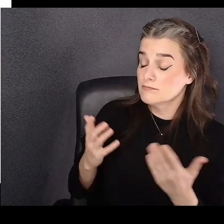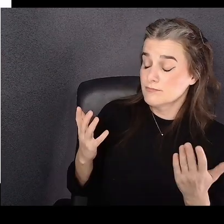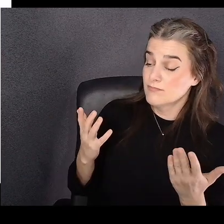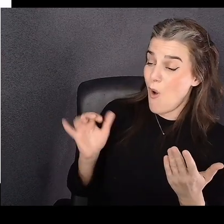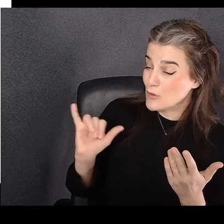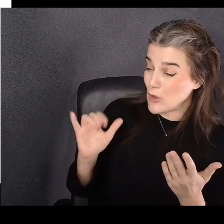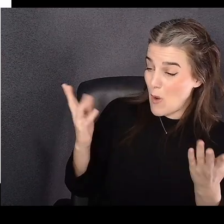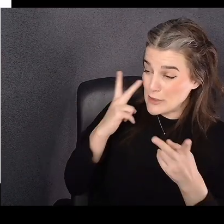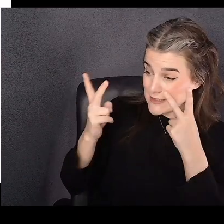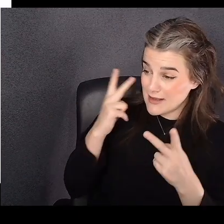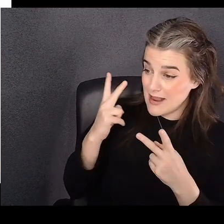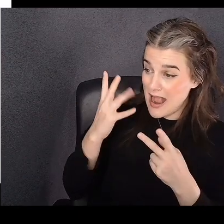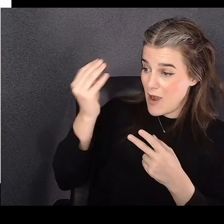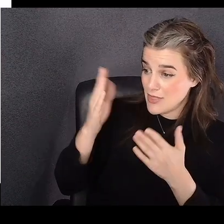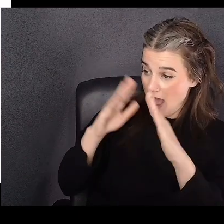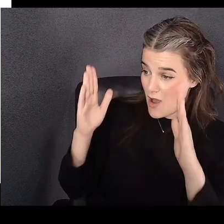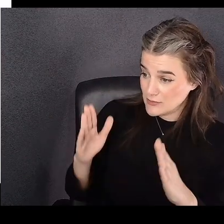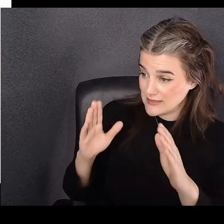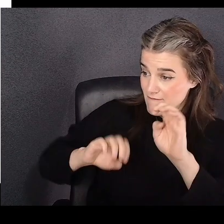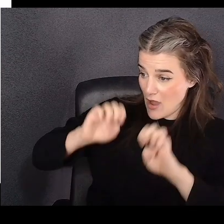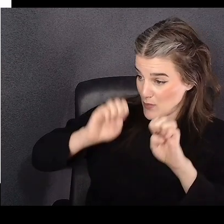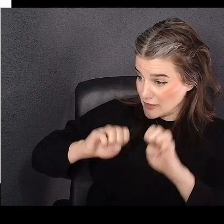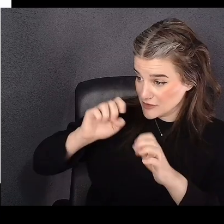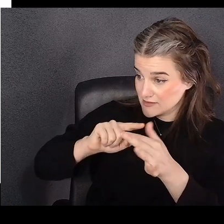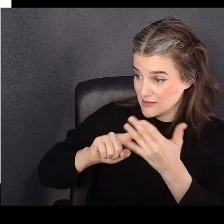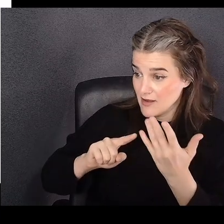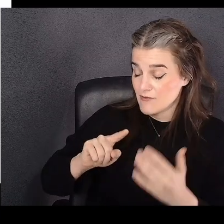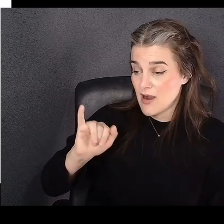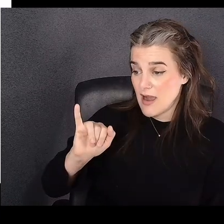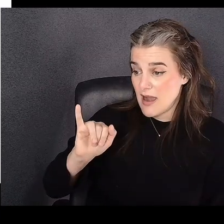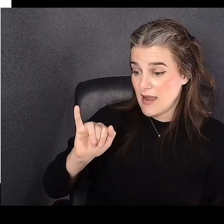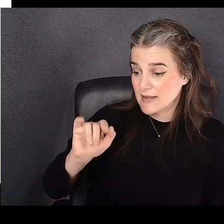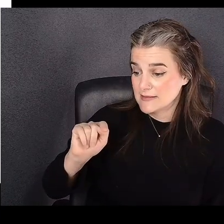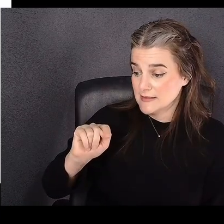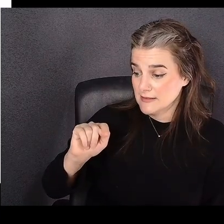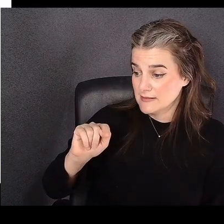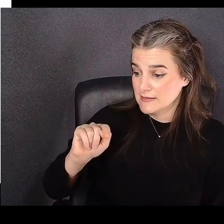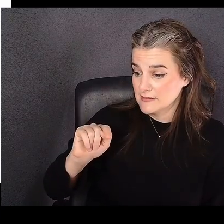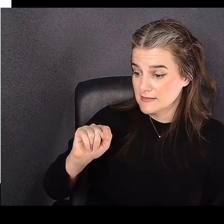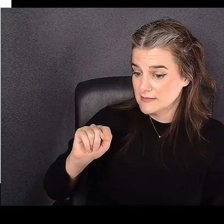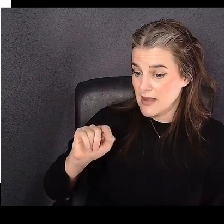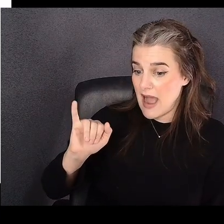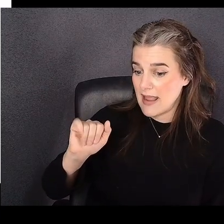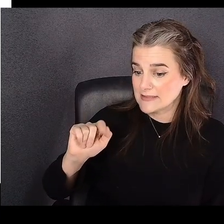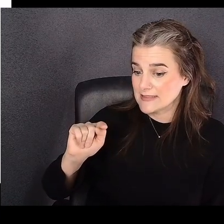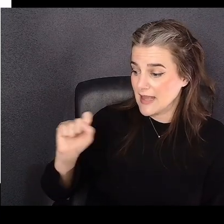What we do for the IATS program is really just--